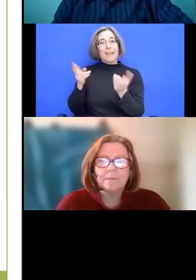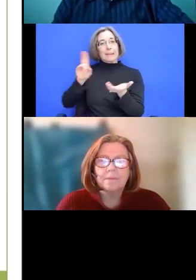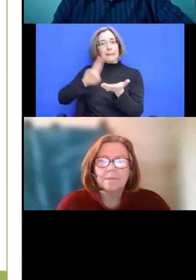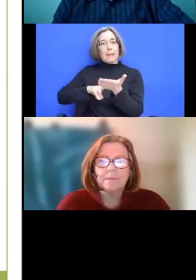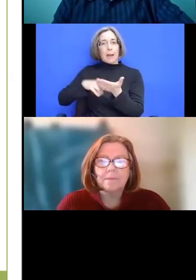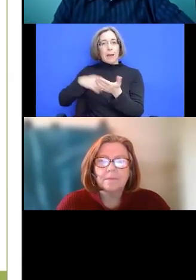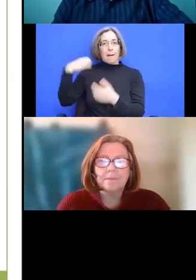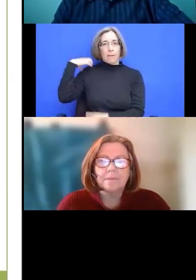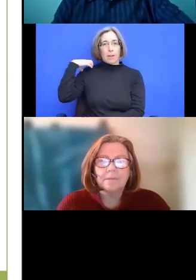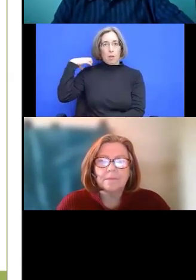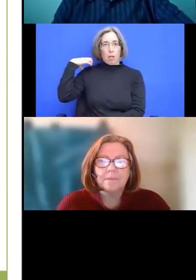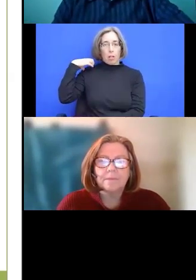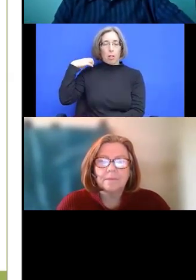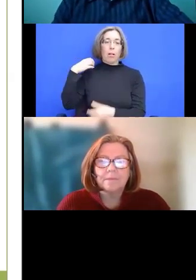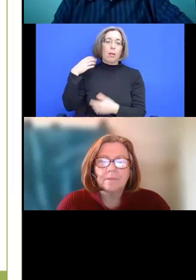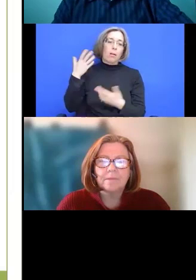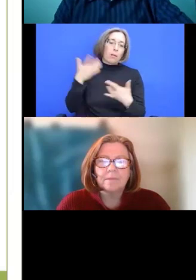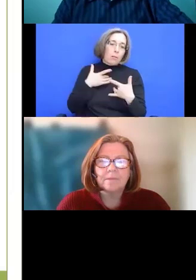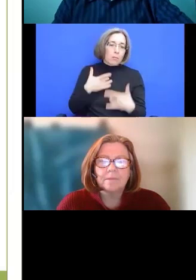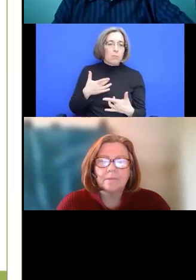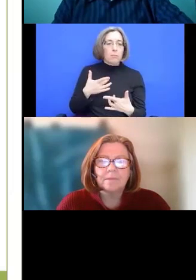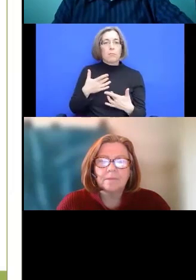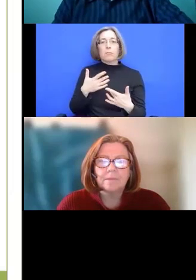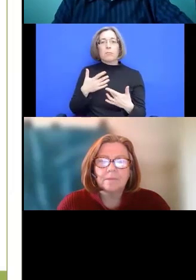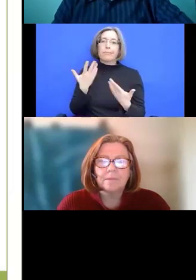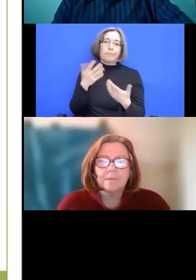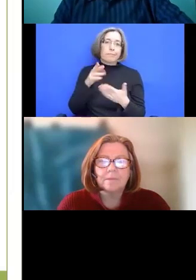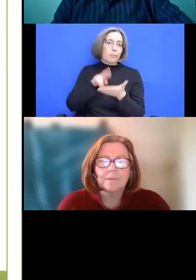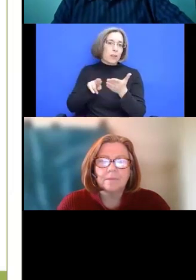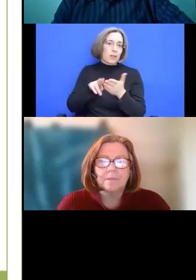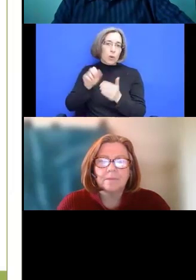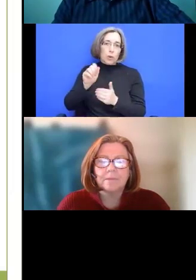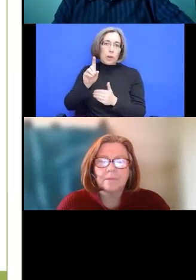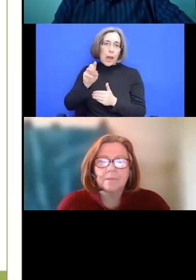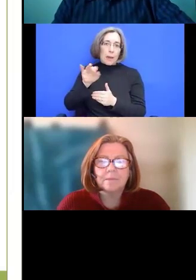Probably going to be one of your research administrators will have that role